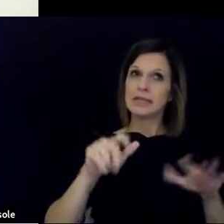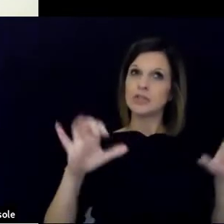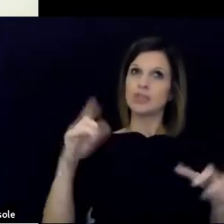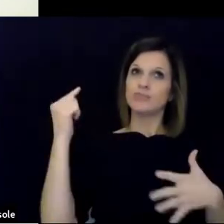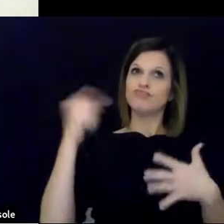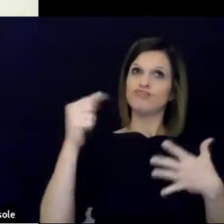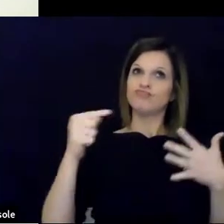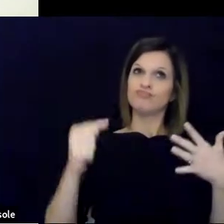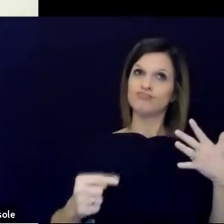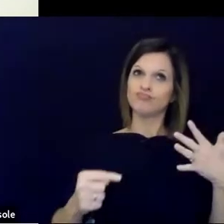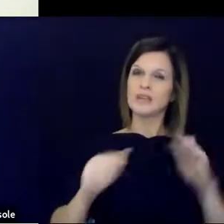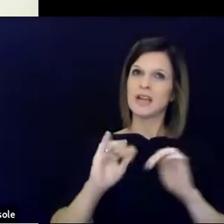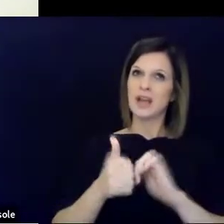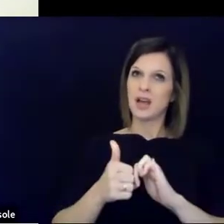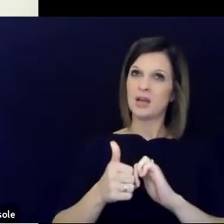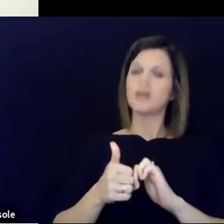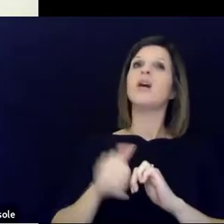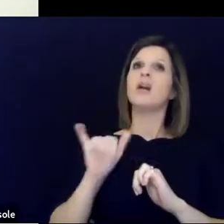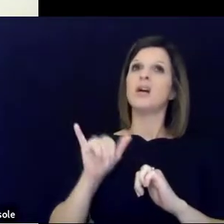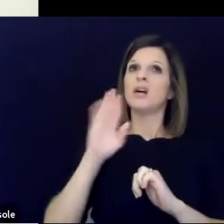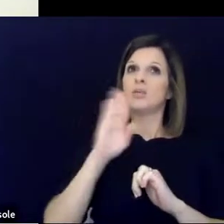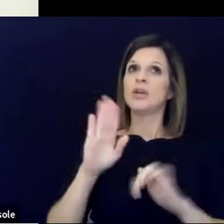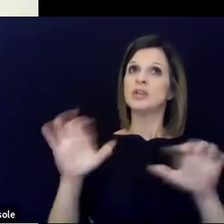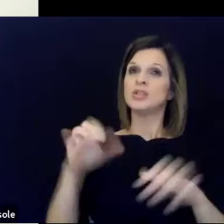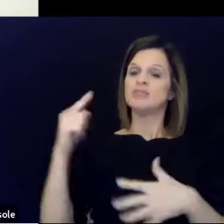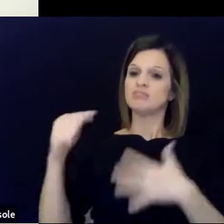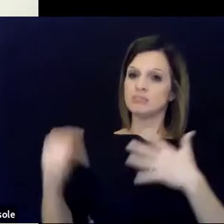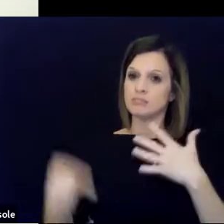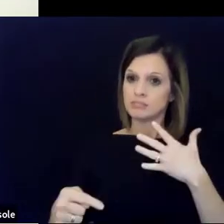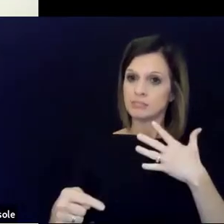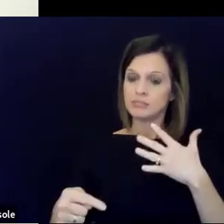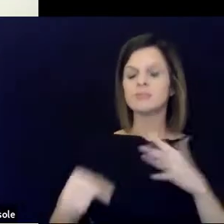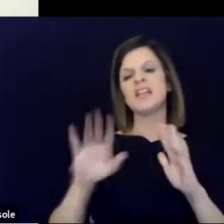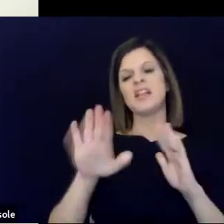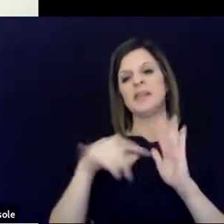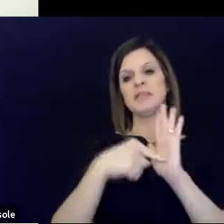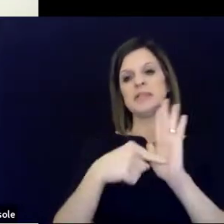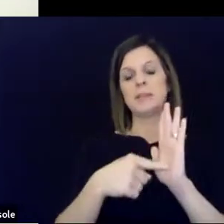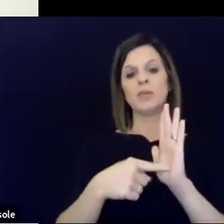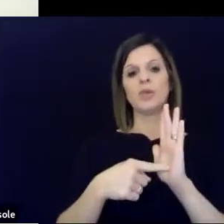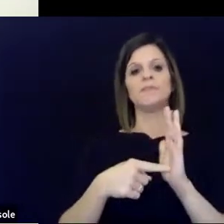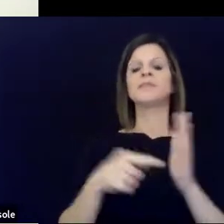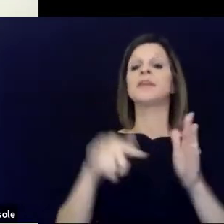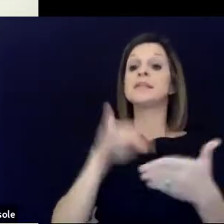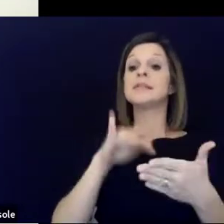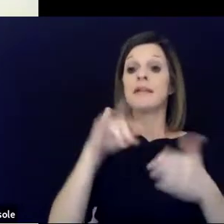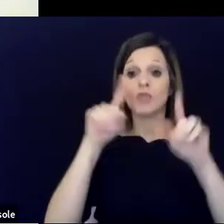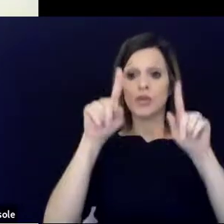So I'll give you an example, a study for an exam. And again, as a professor, I think about these kinds of things.